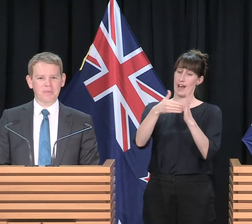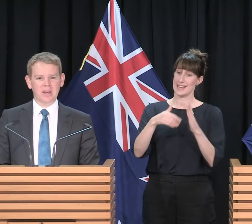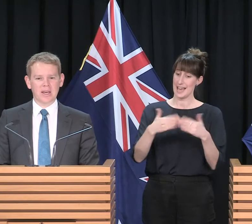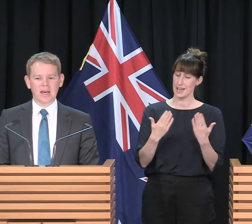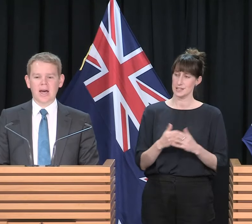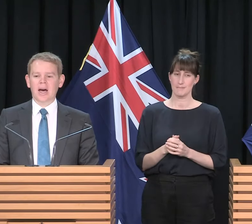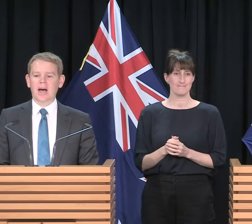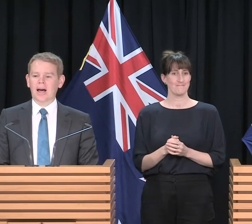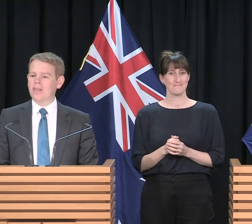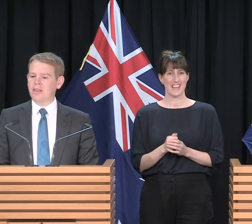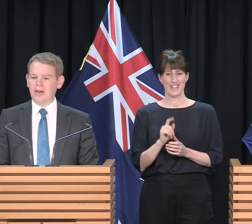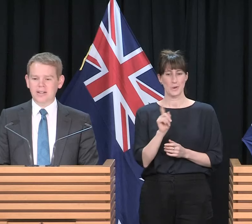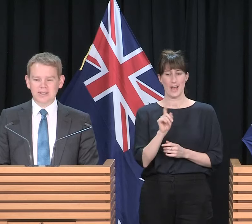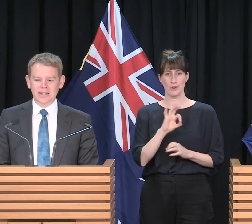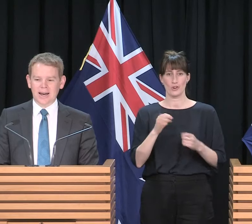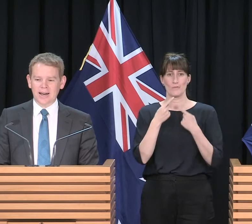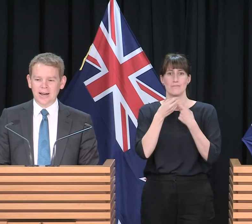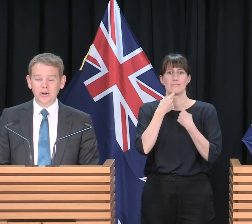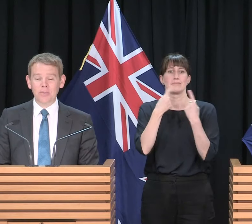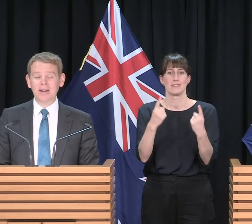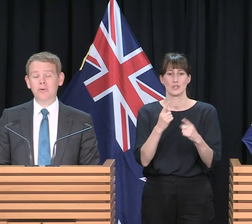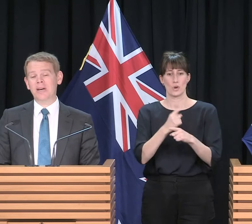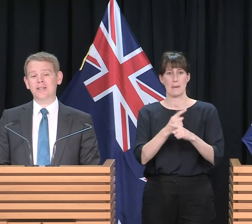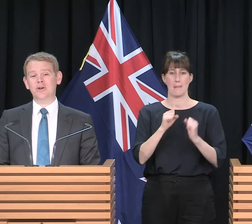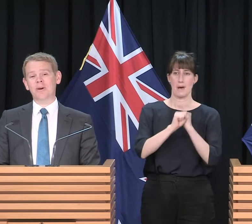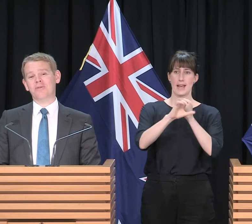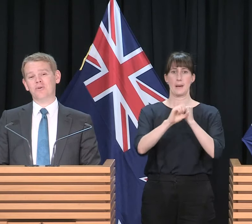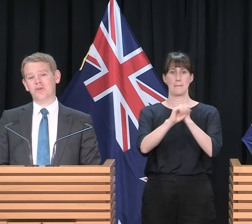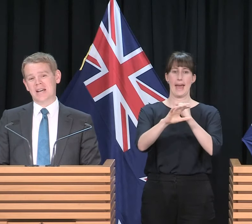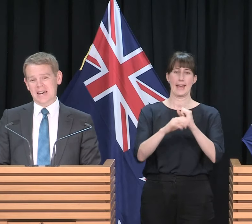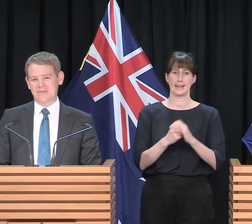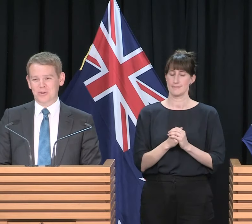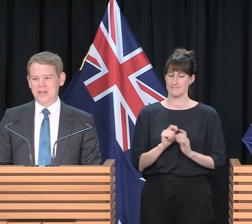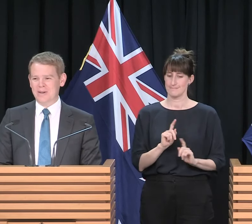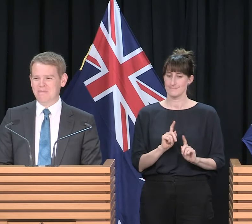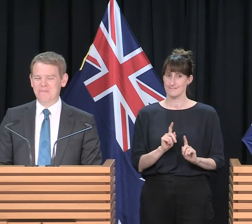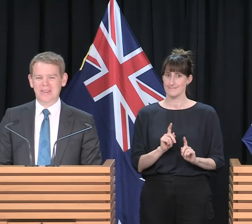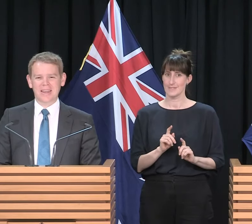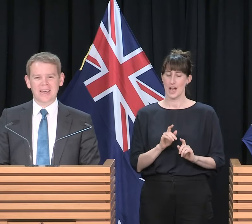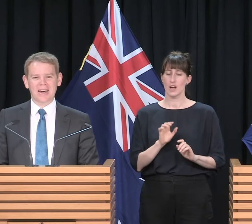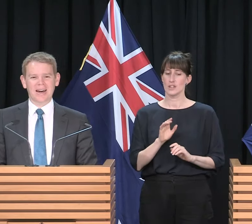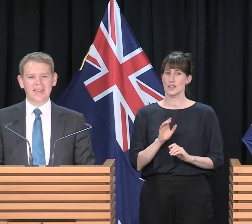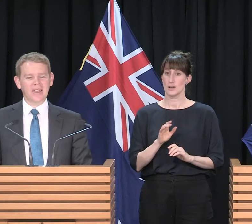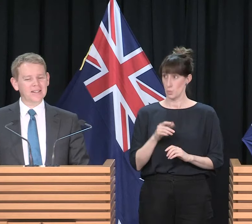arises. So the ministry is now